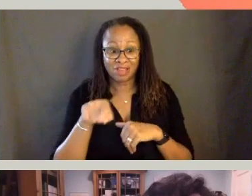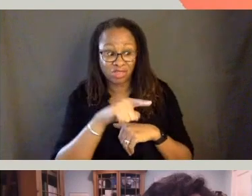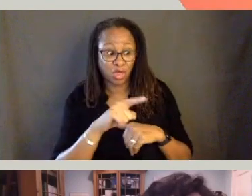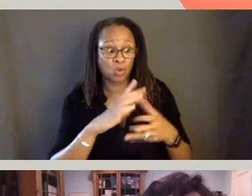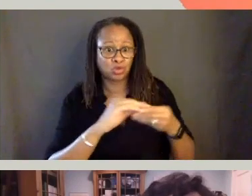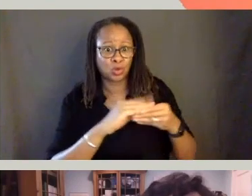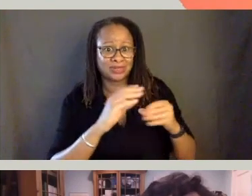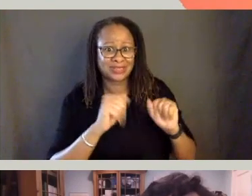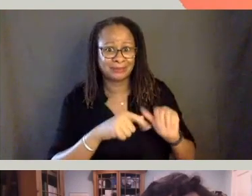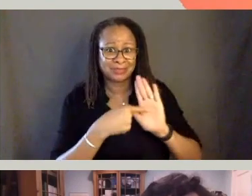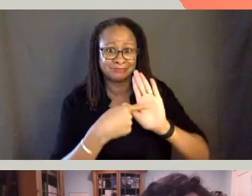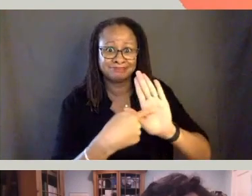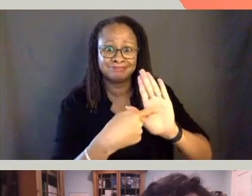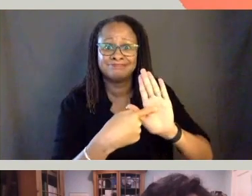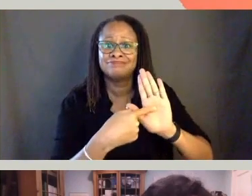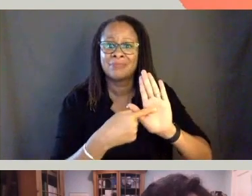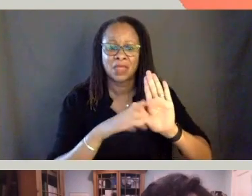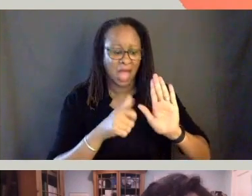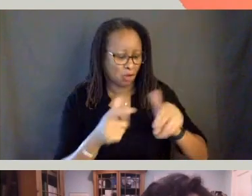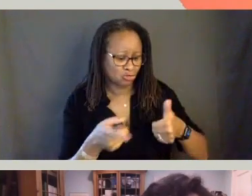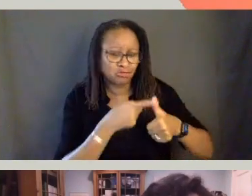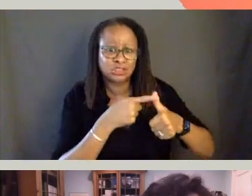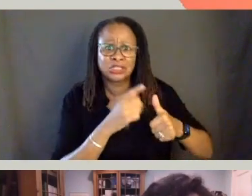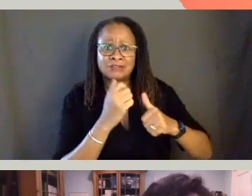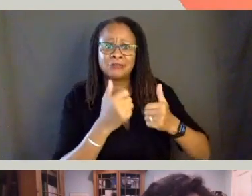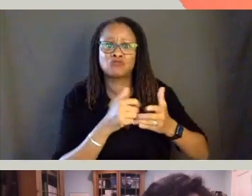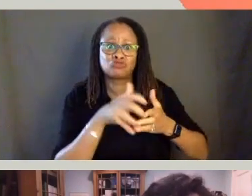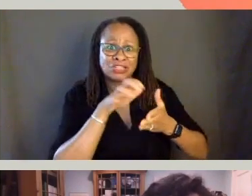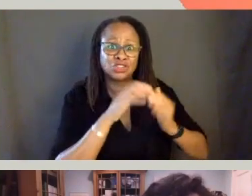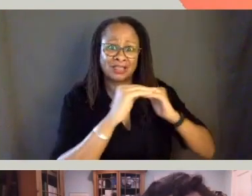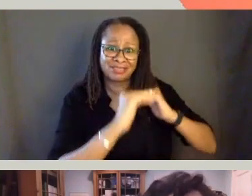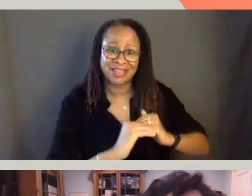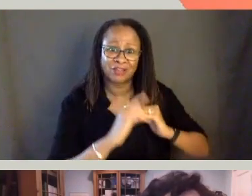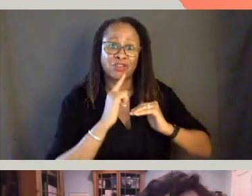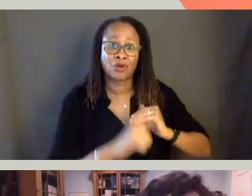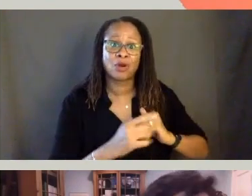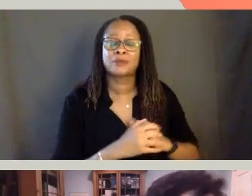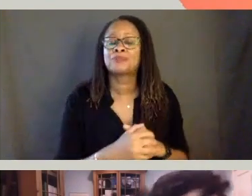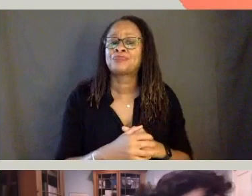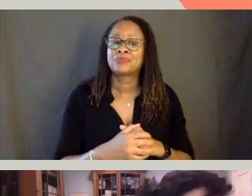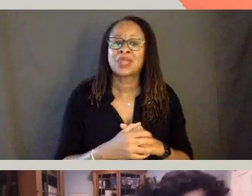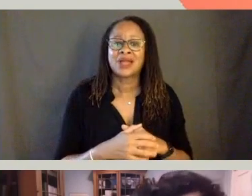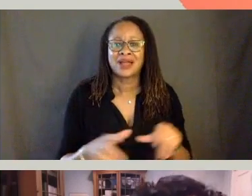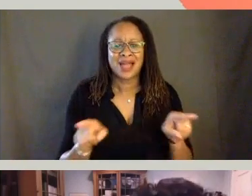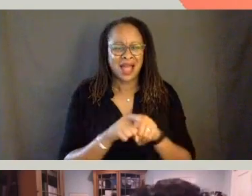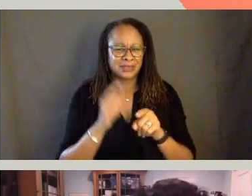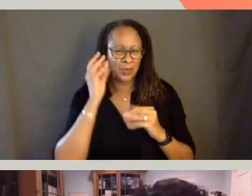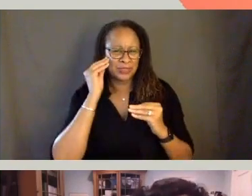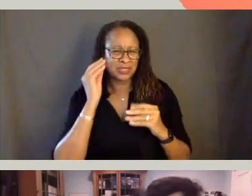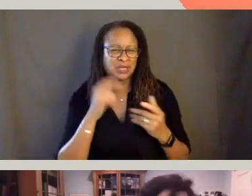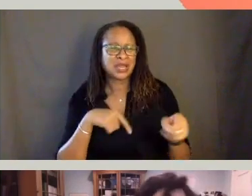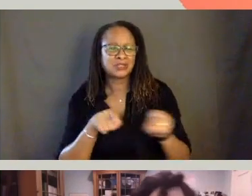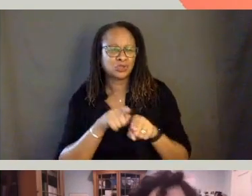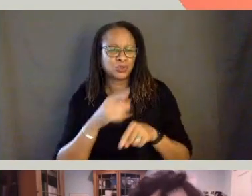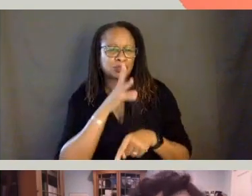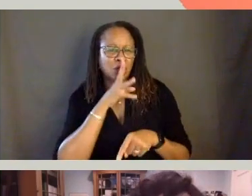and how rich and layer they are. I also was just thinking, as you were all talking about how this idea of artists